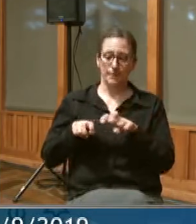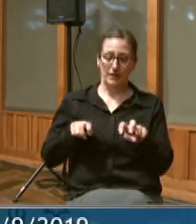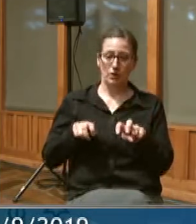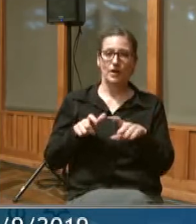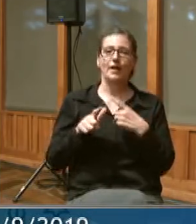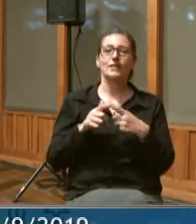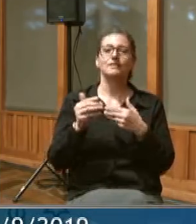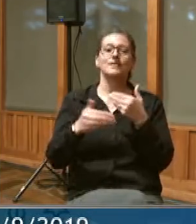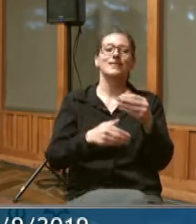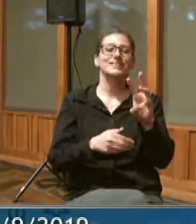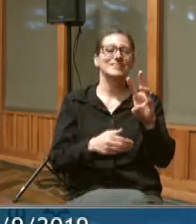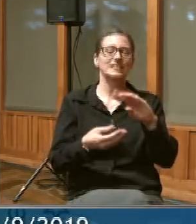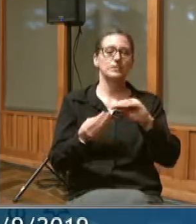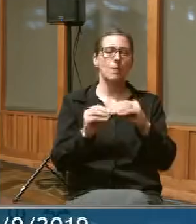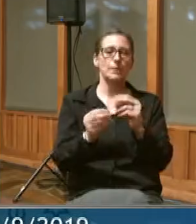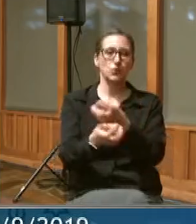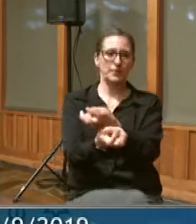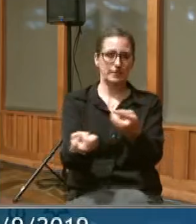I'LL BE CALLING THE NEXT SIX FOR UP HERE THEN THE FOLLOWING